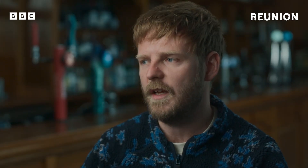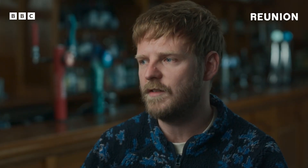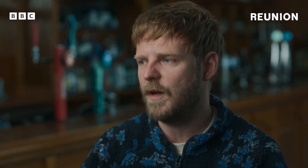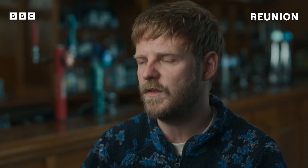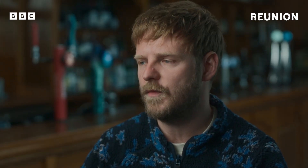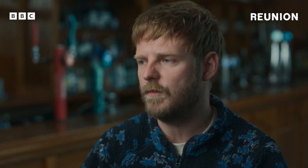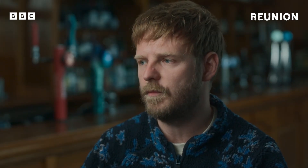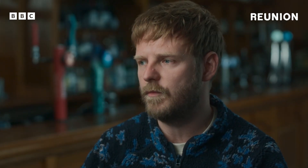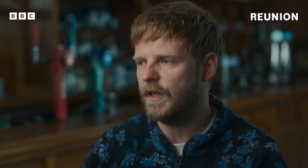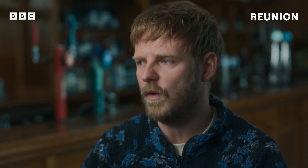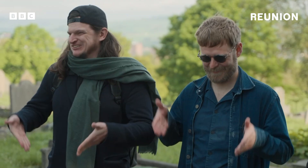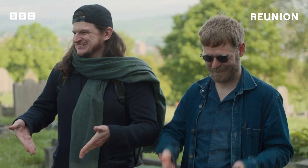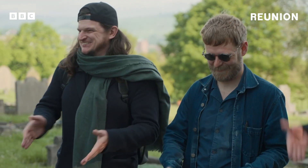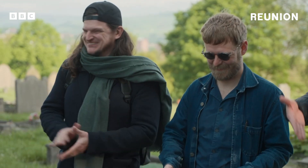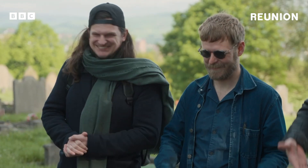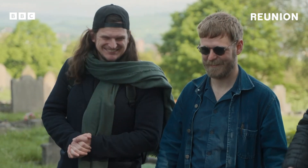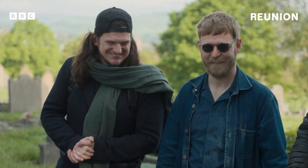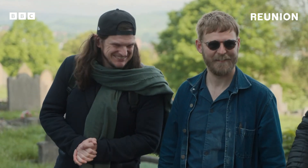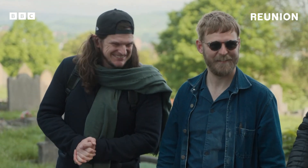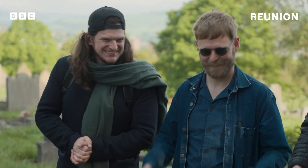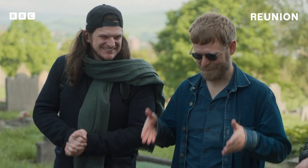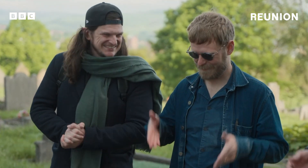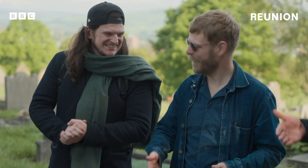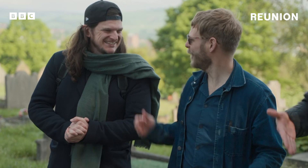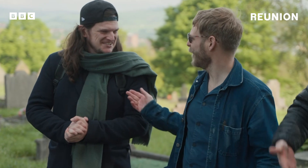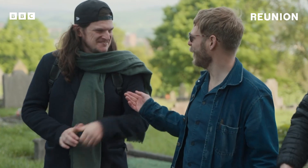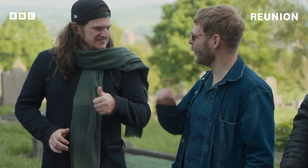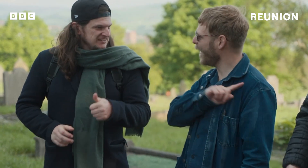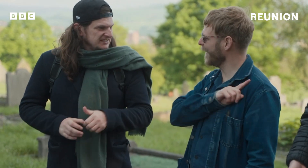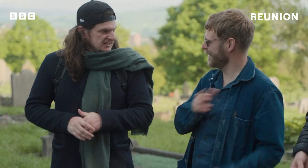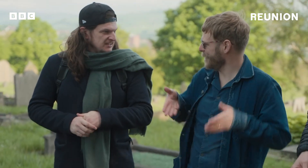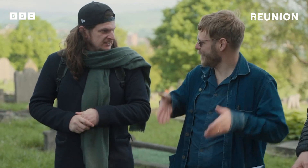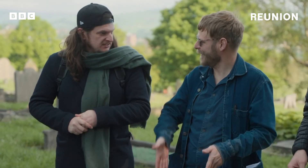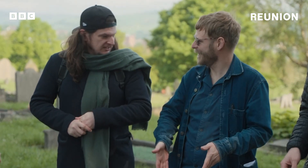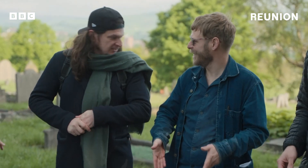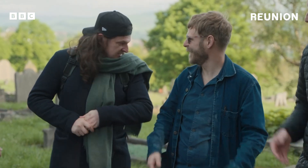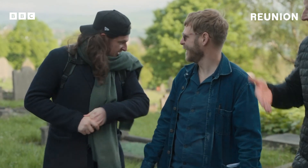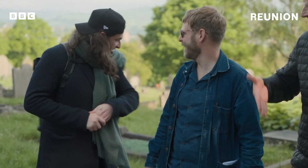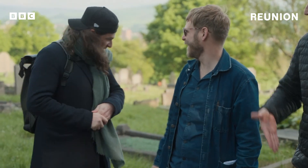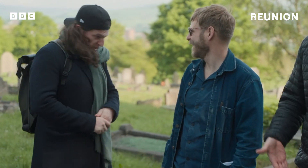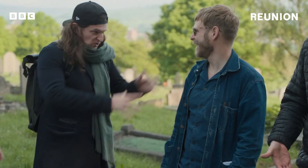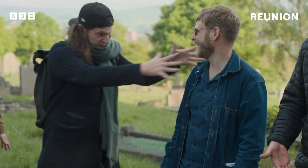in terms of real inclusivity and giving deaf cast and crew members, like, real opportunities, but I'm really happy and glad